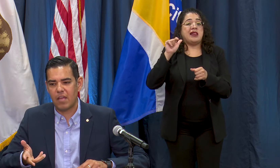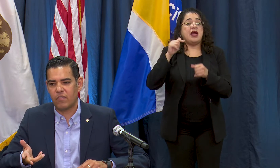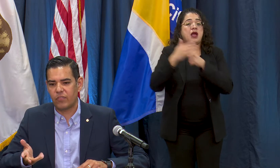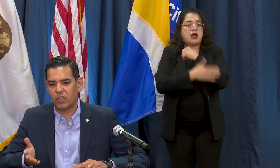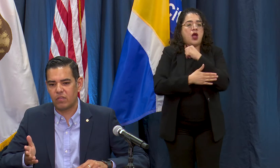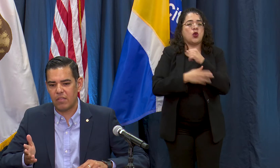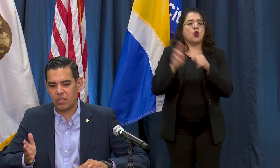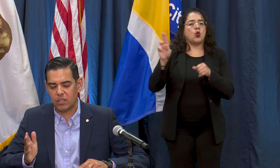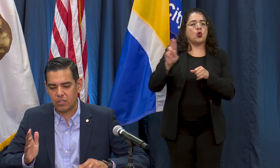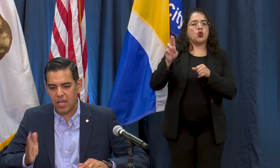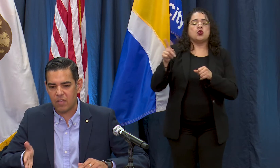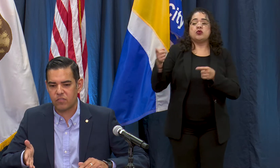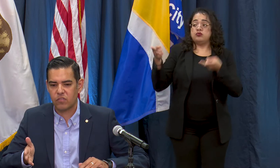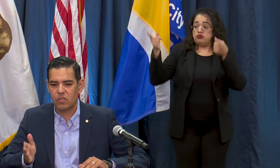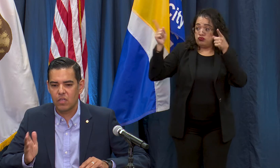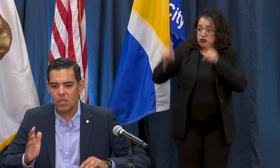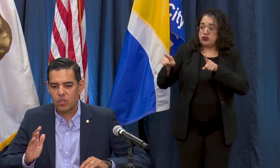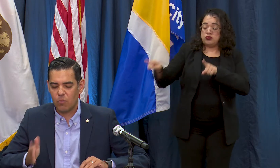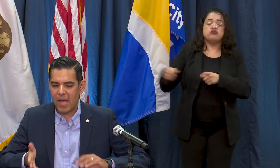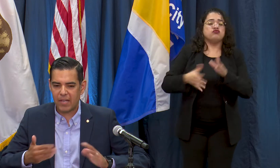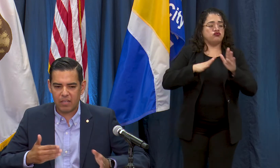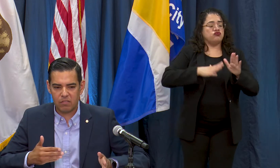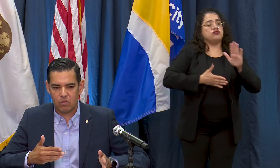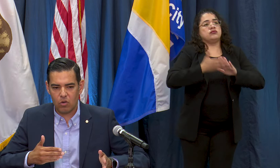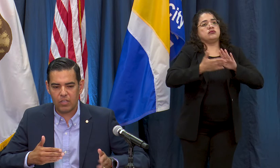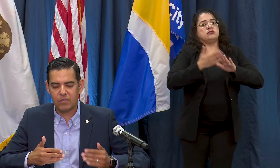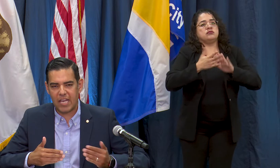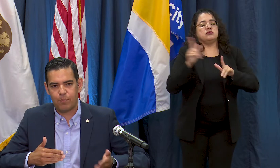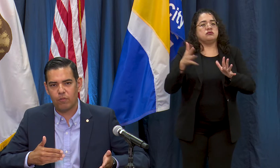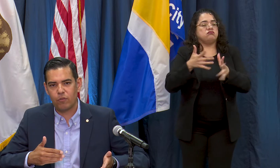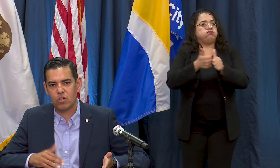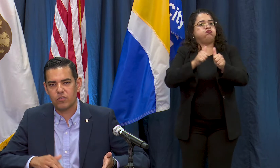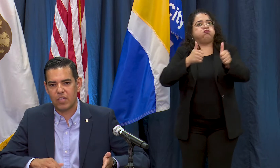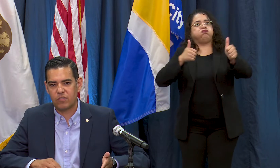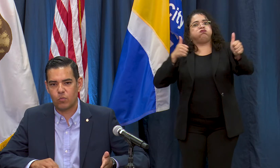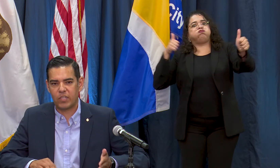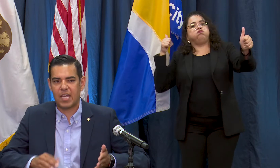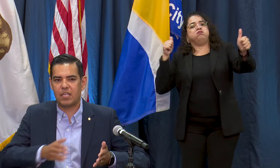and that the tests go back as early as April 1st and so we're getting